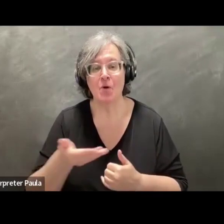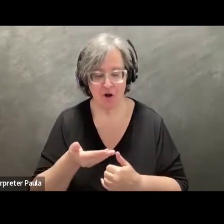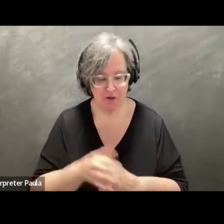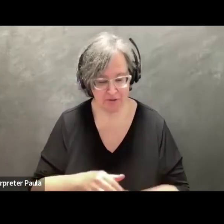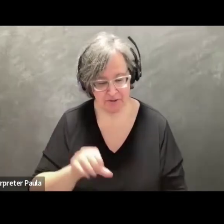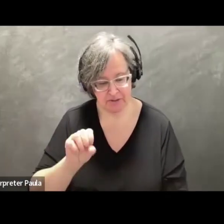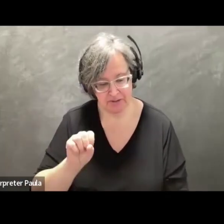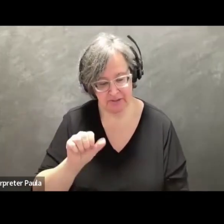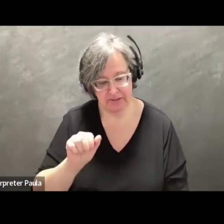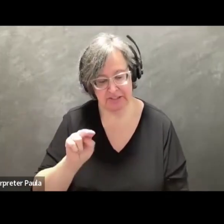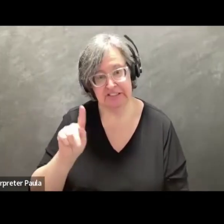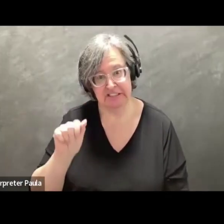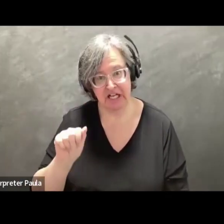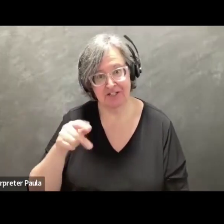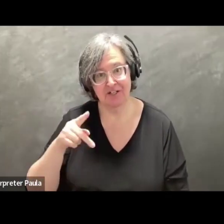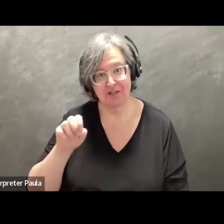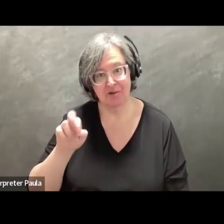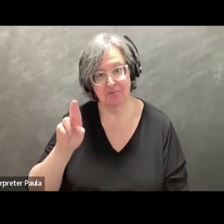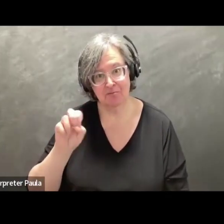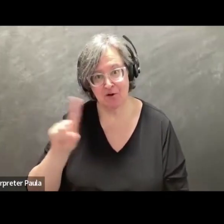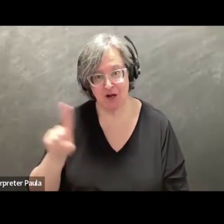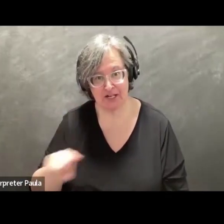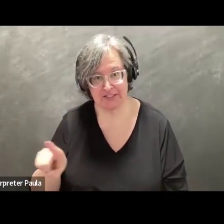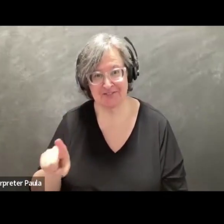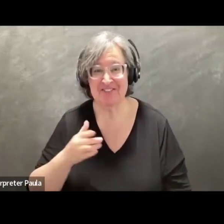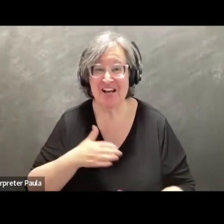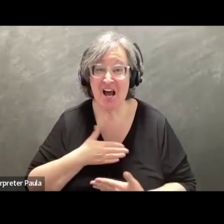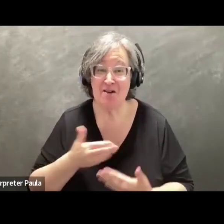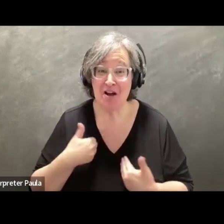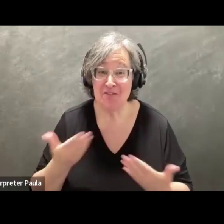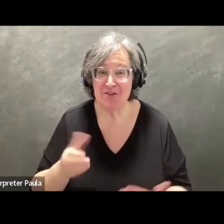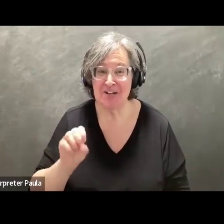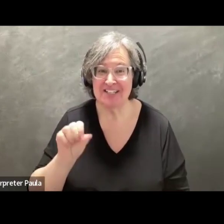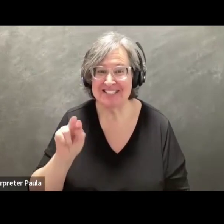Perez, we're glad to have you here, Santa. We'd love to have a